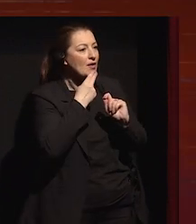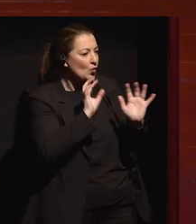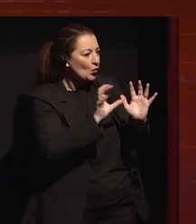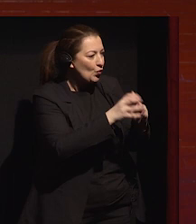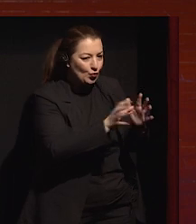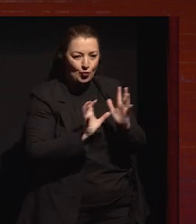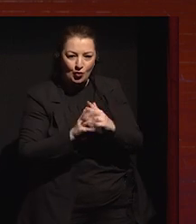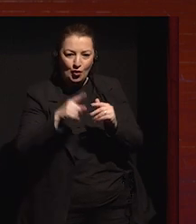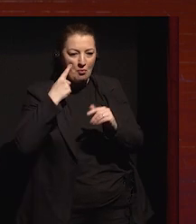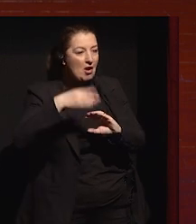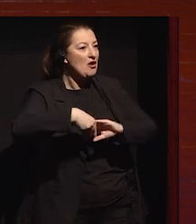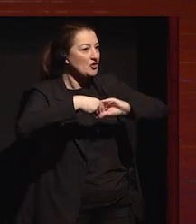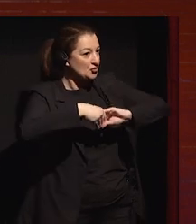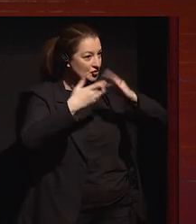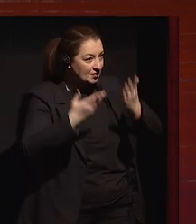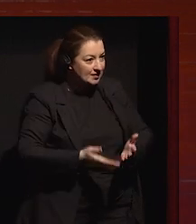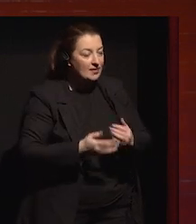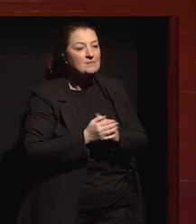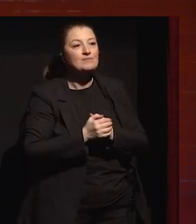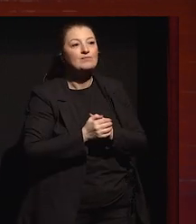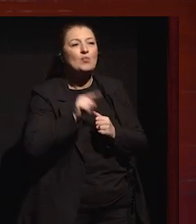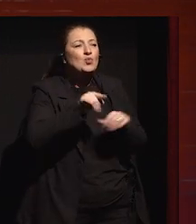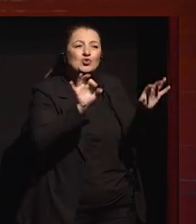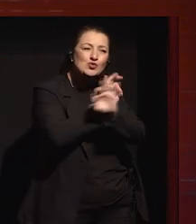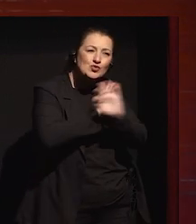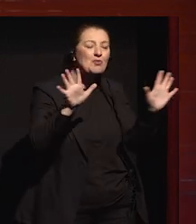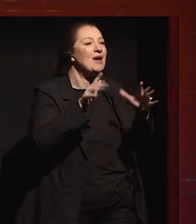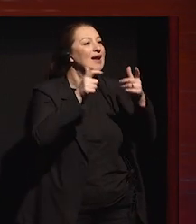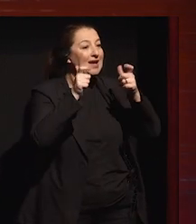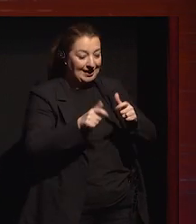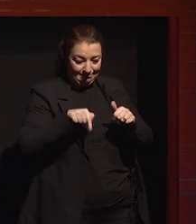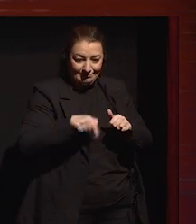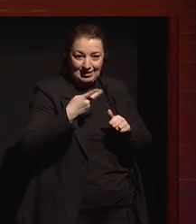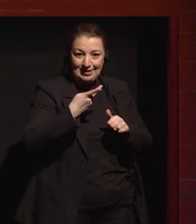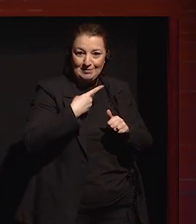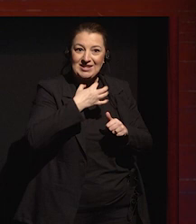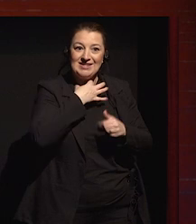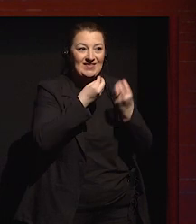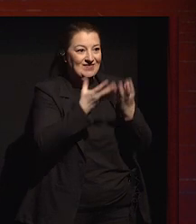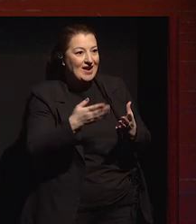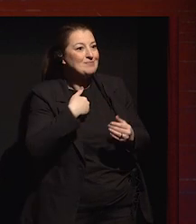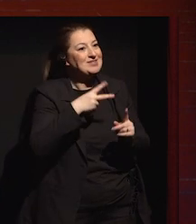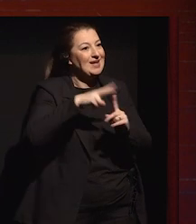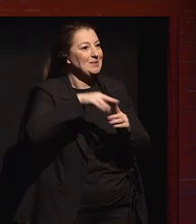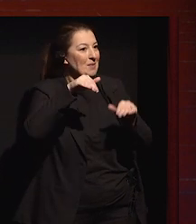providing this amazing venue. Absolutely fantastic. And also thank you for running the children's workshops